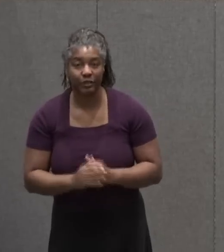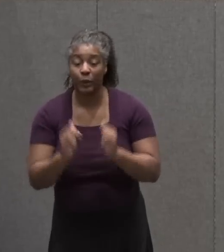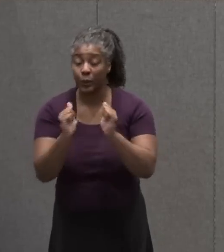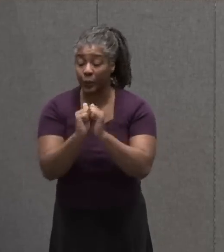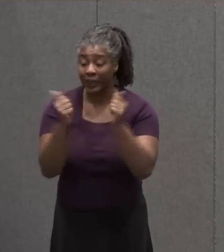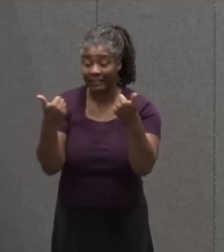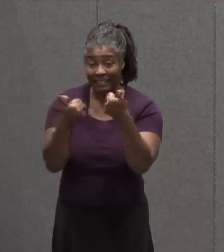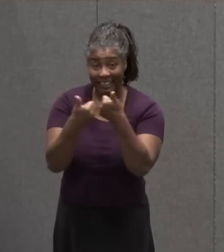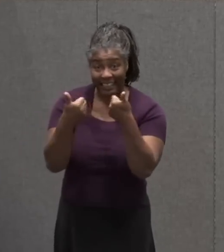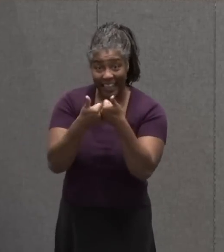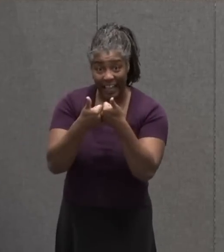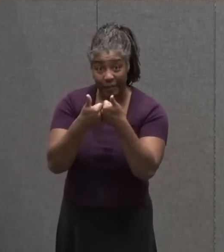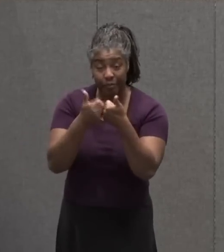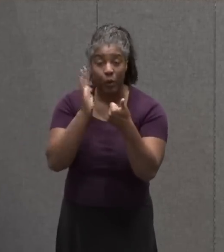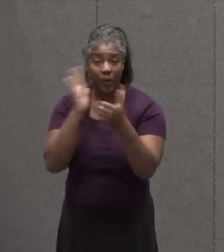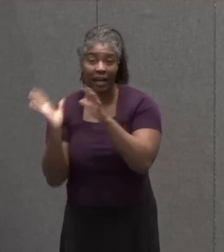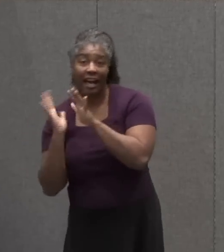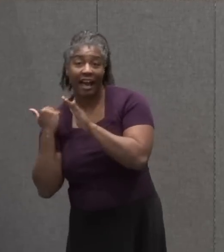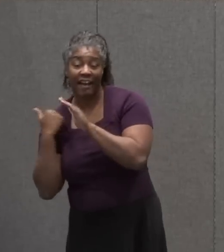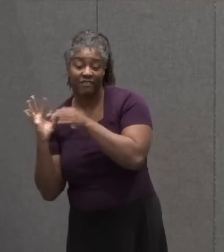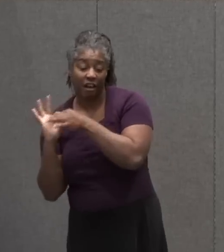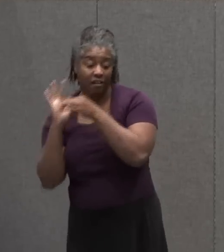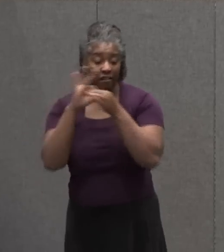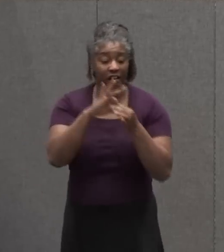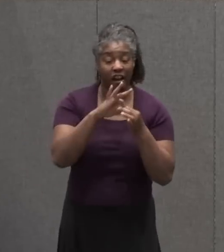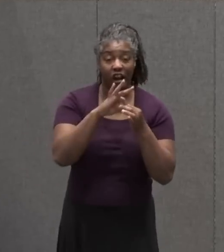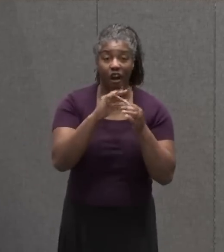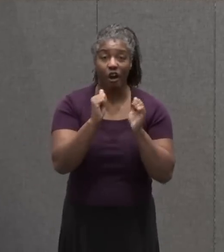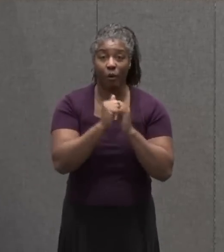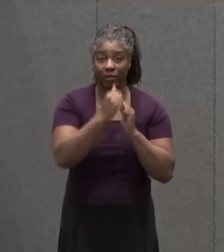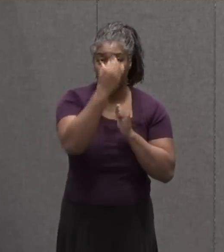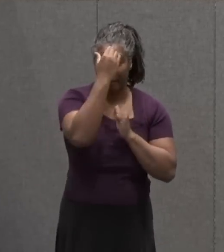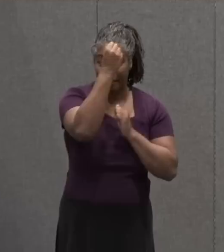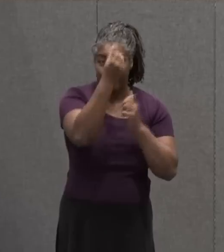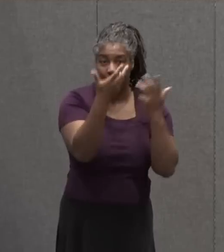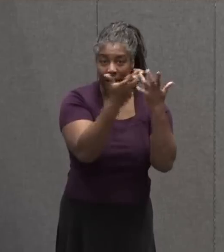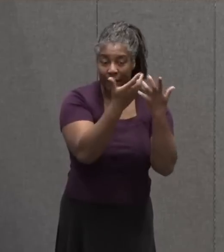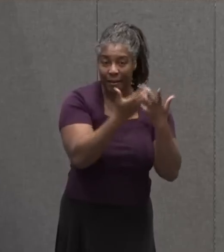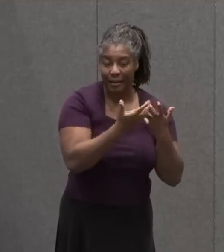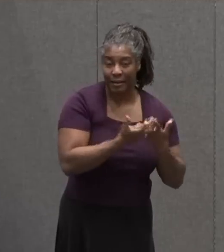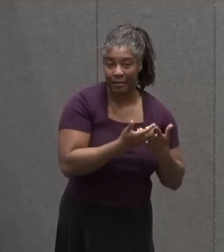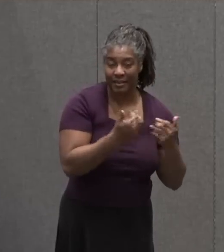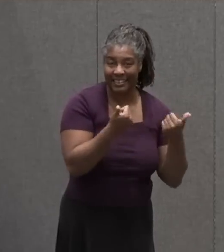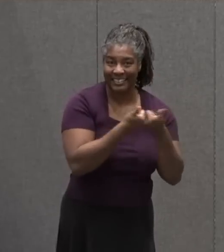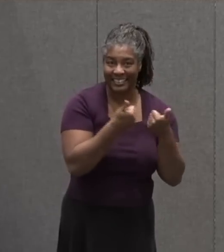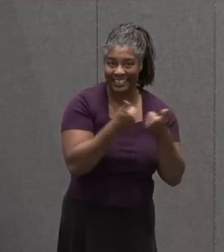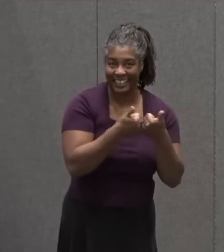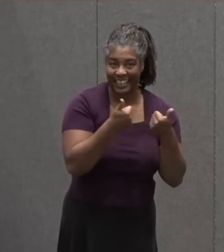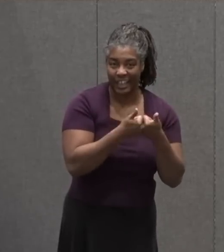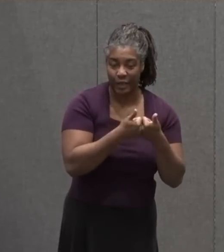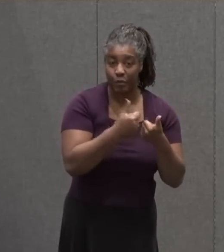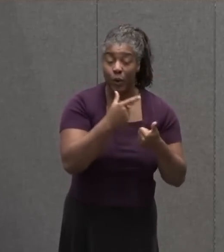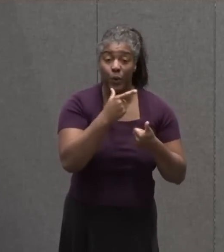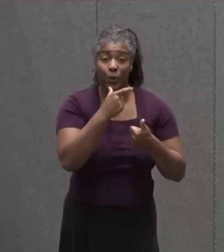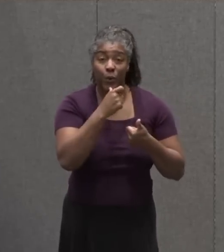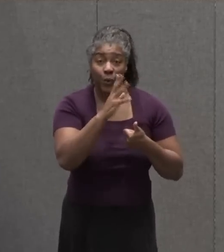to this memory match game that has been created by the Florida Center of Reading Research